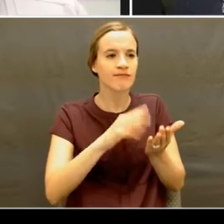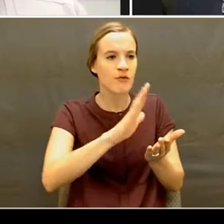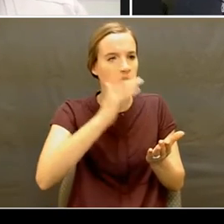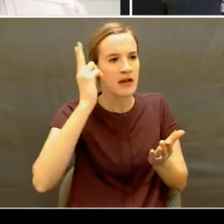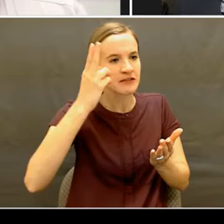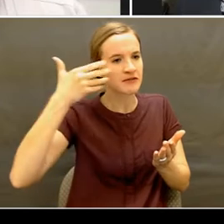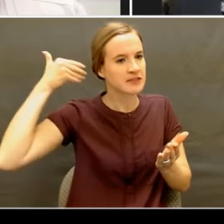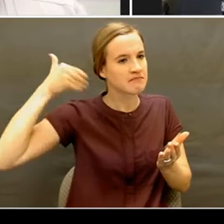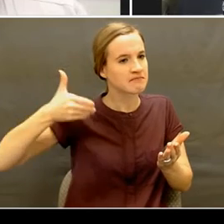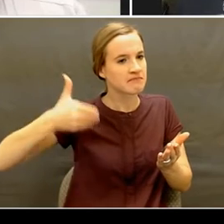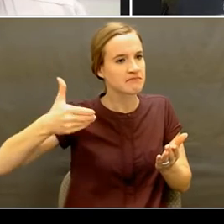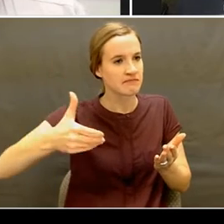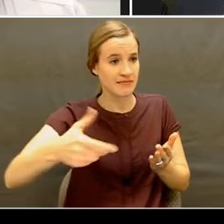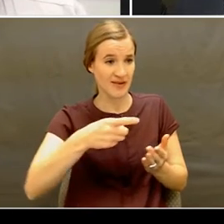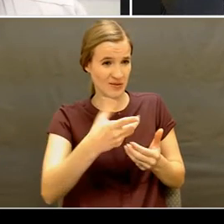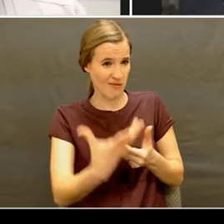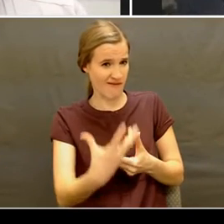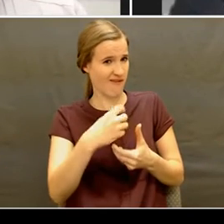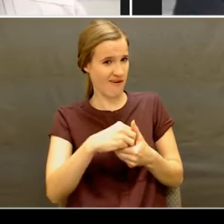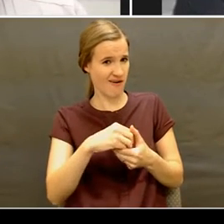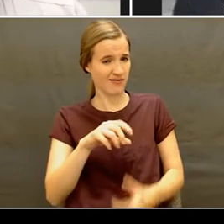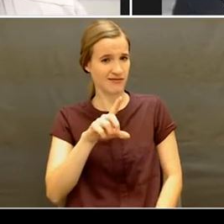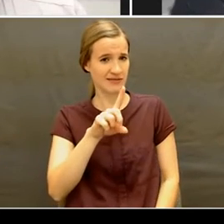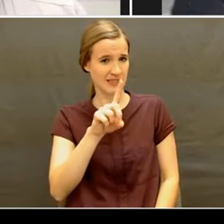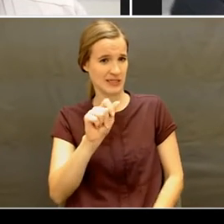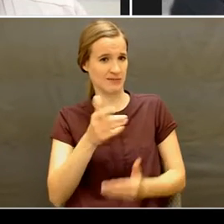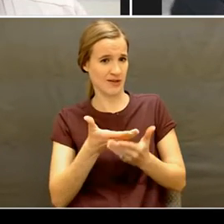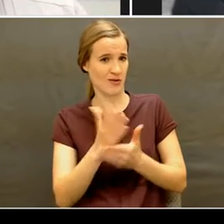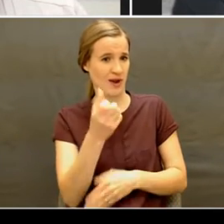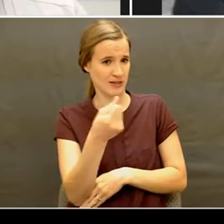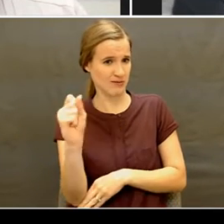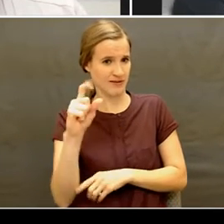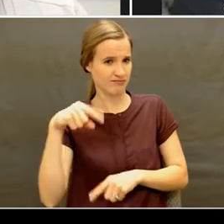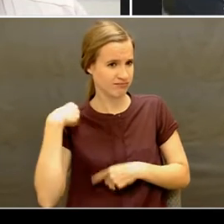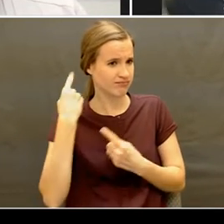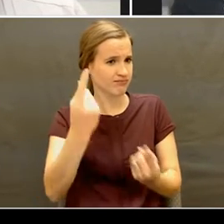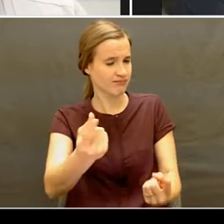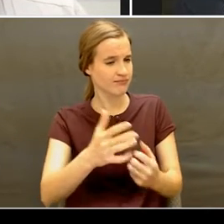involved in the Disability Rights Movement for a long time, but just a little bit of your personal